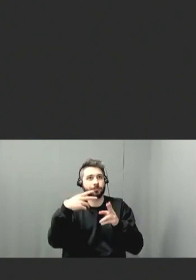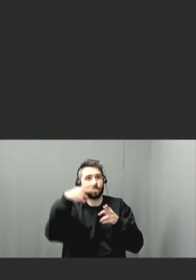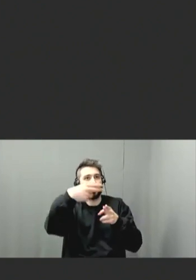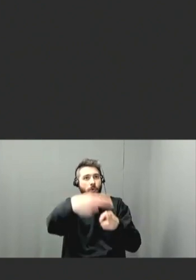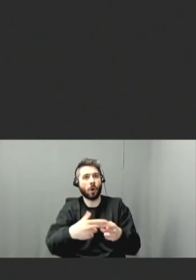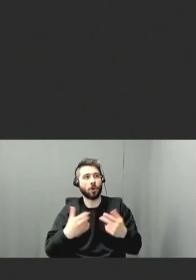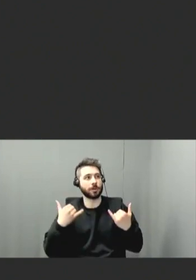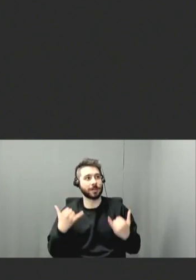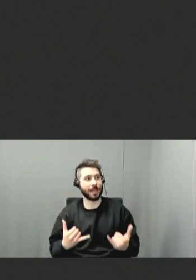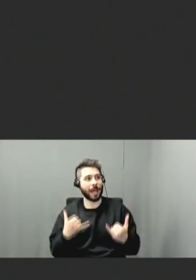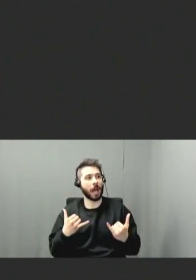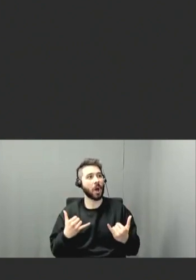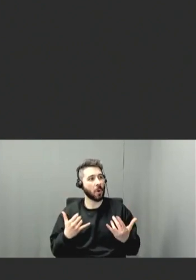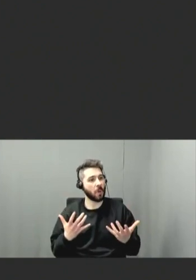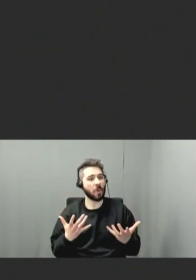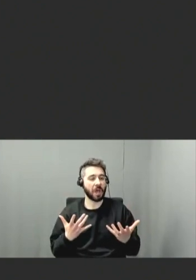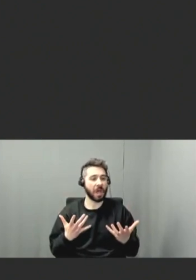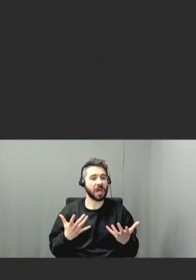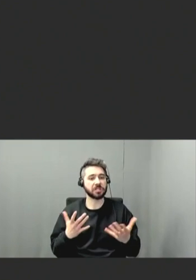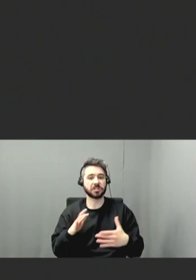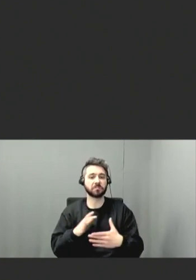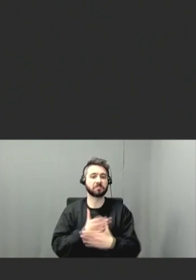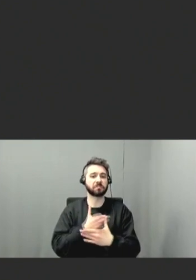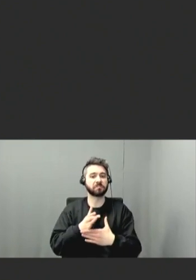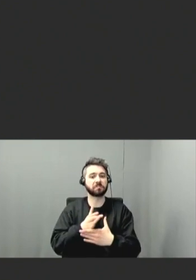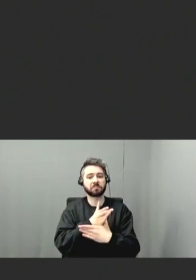as a moderately severe flu season.